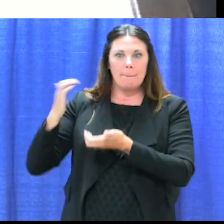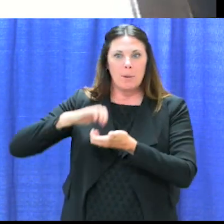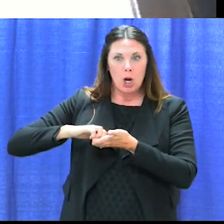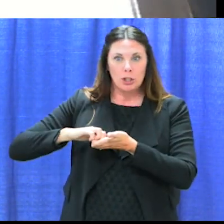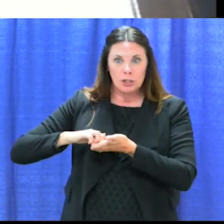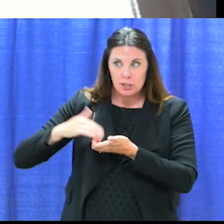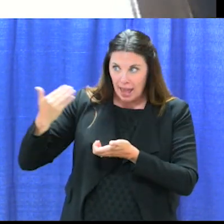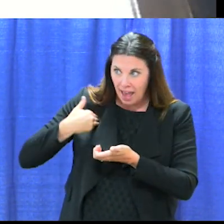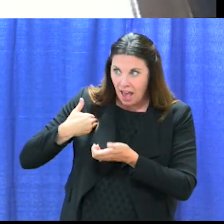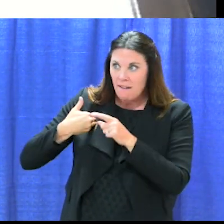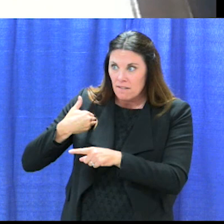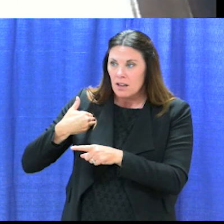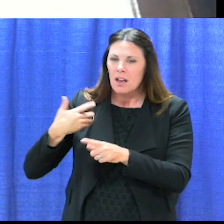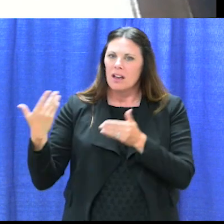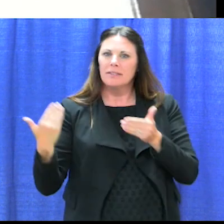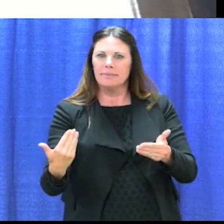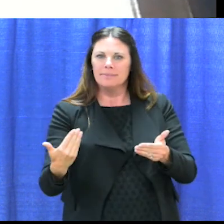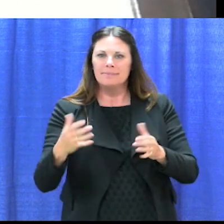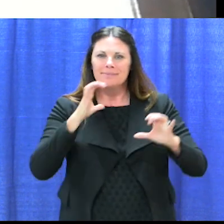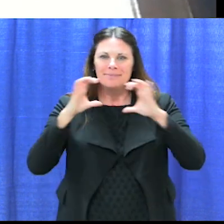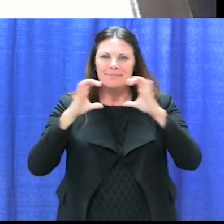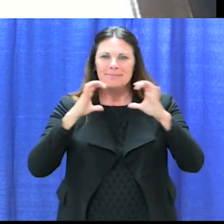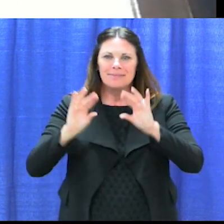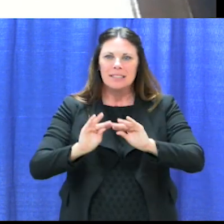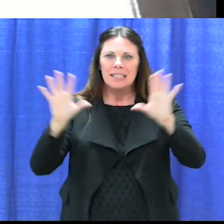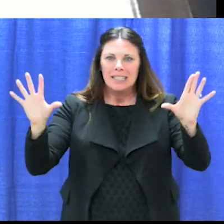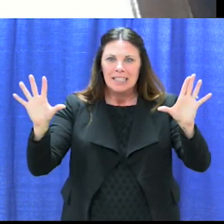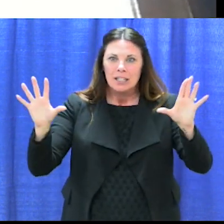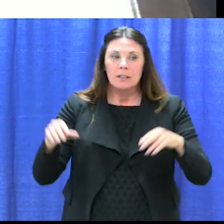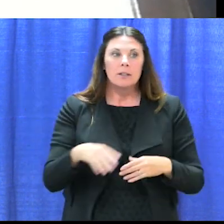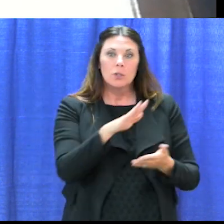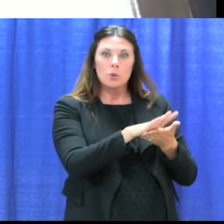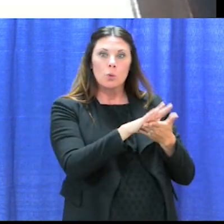And to coordinate with school districts to make sure that the information on the programs